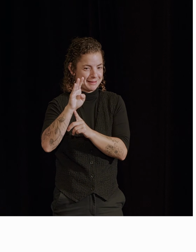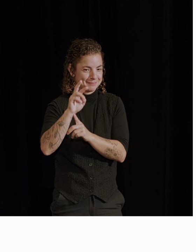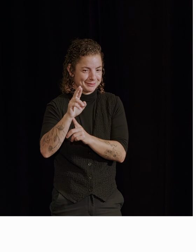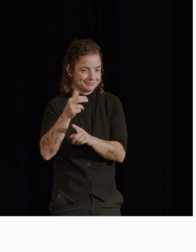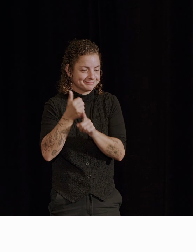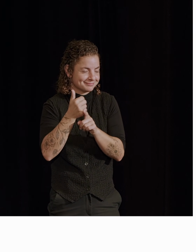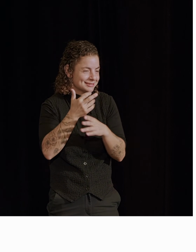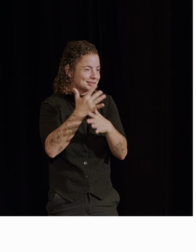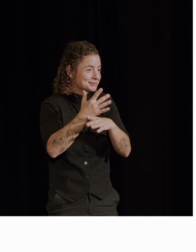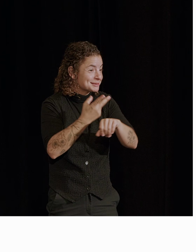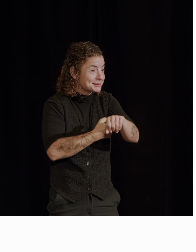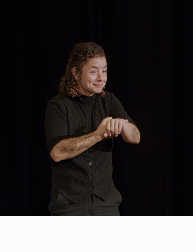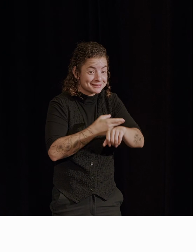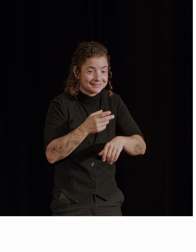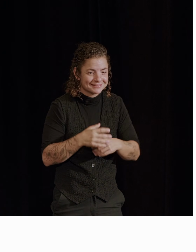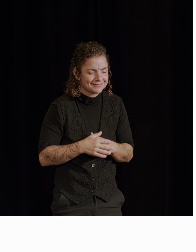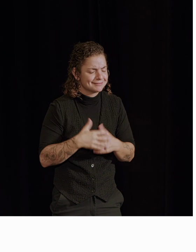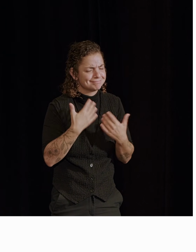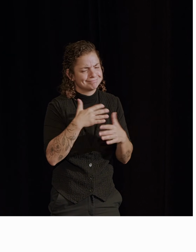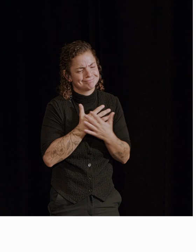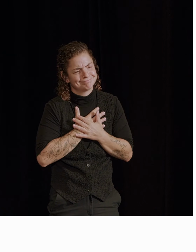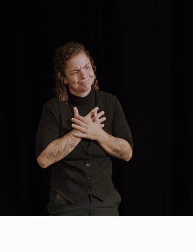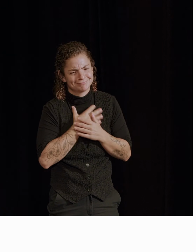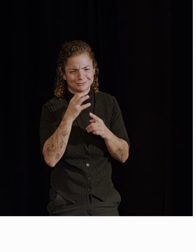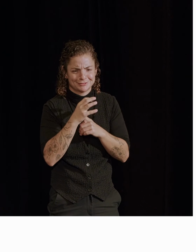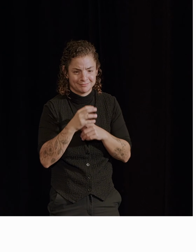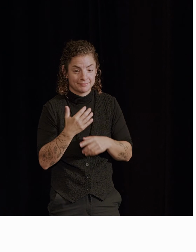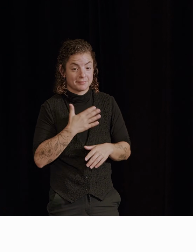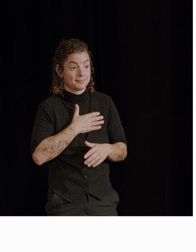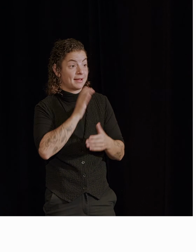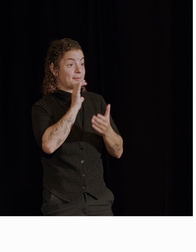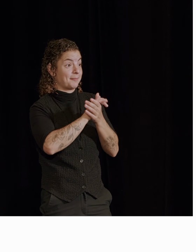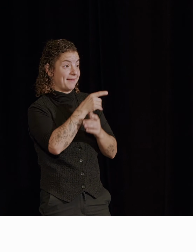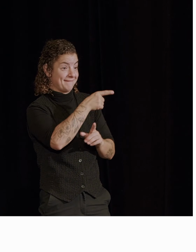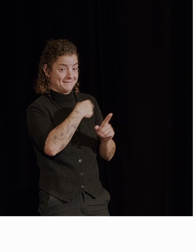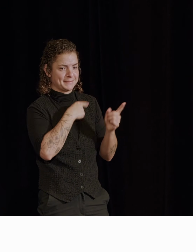My wife whom I met decades later is named Amber.